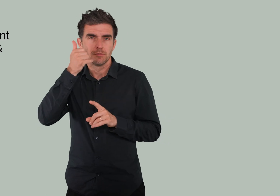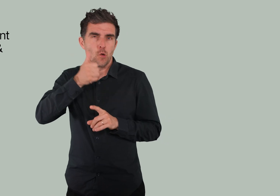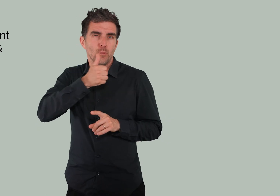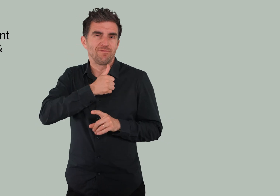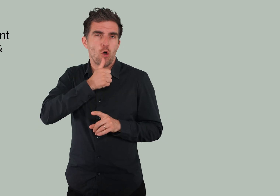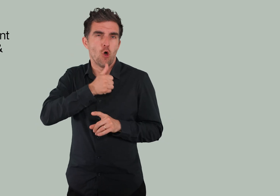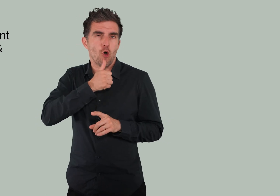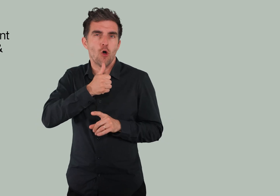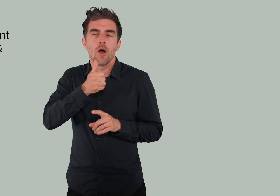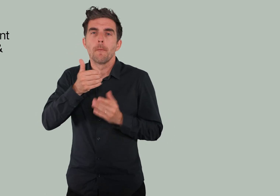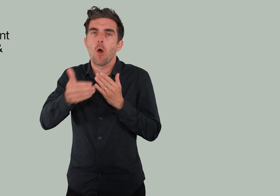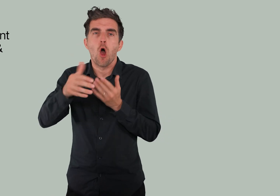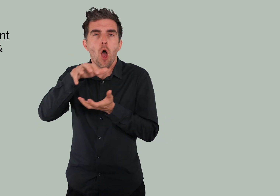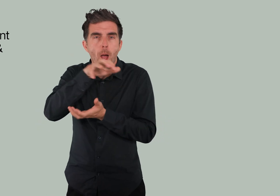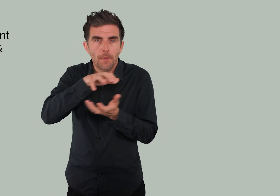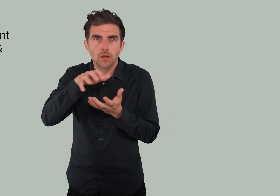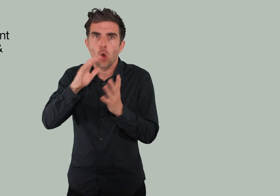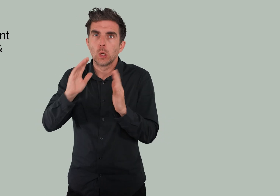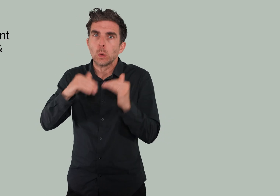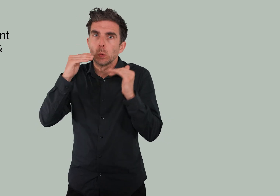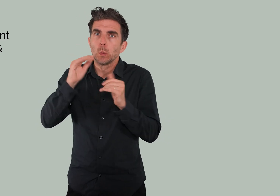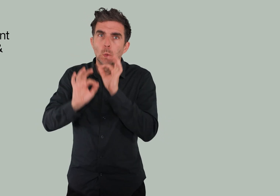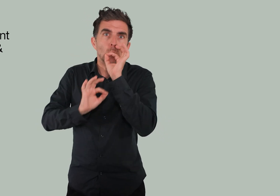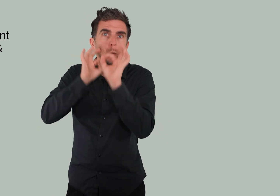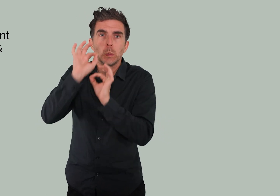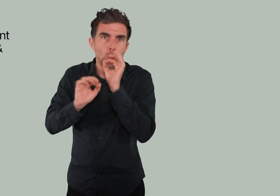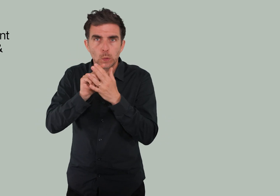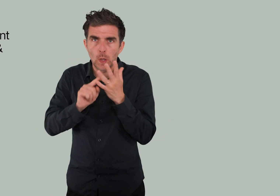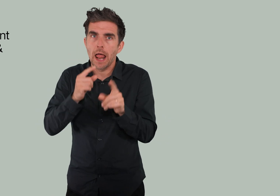is the preferred route for more complex or high stakes queries such as those